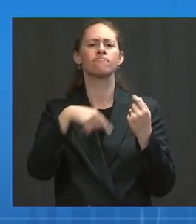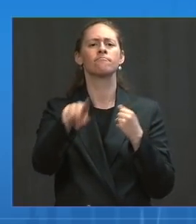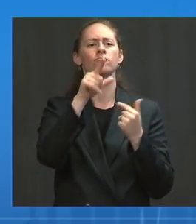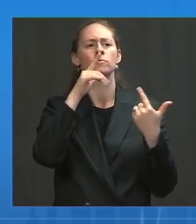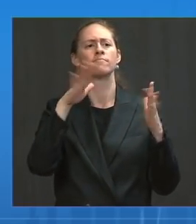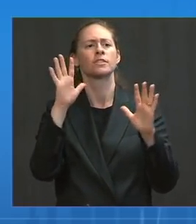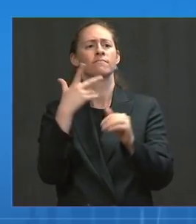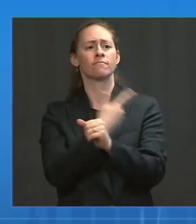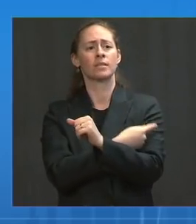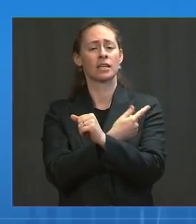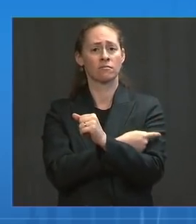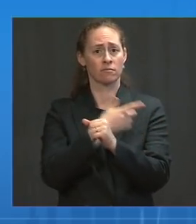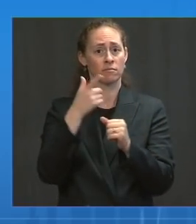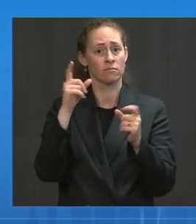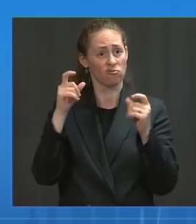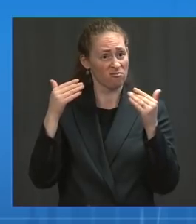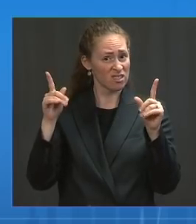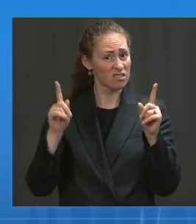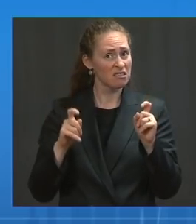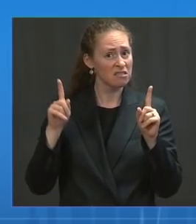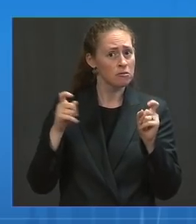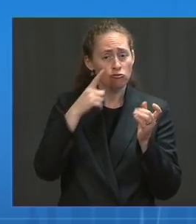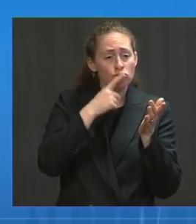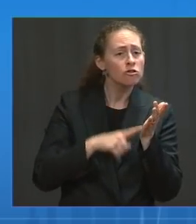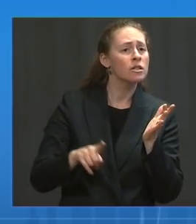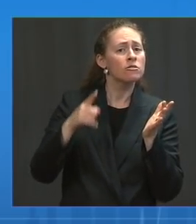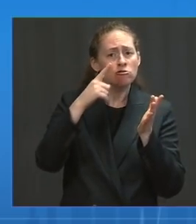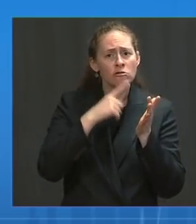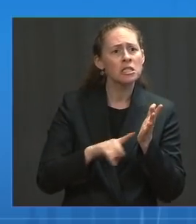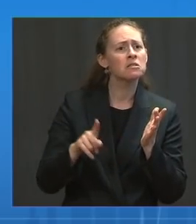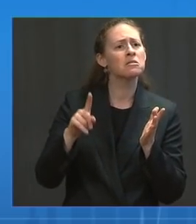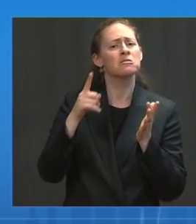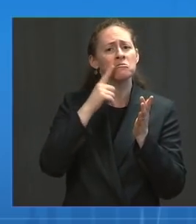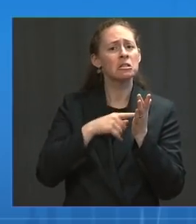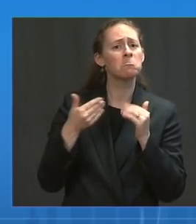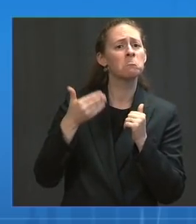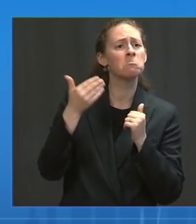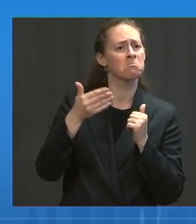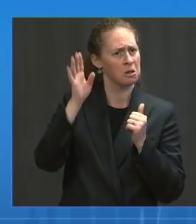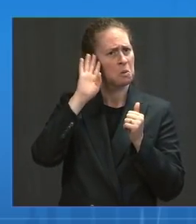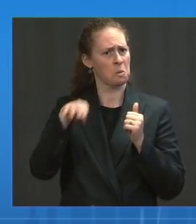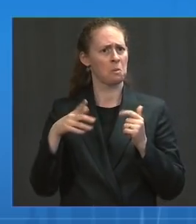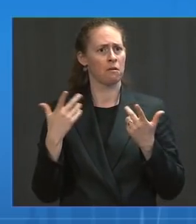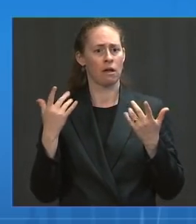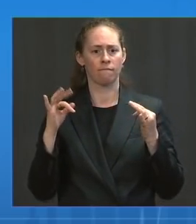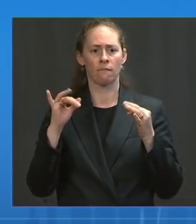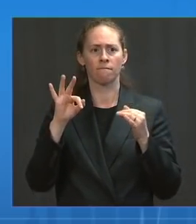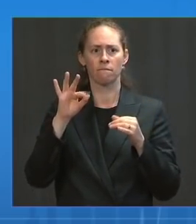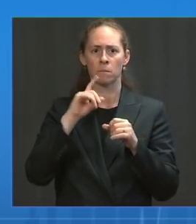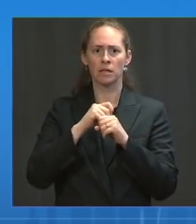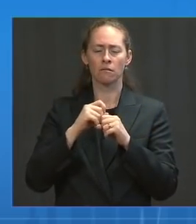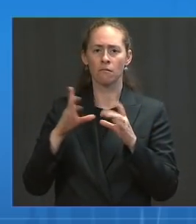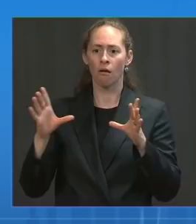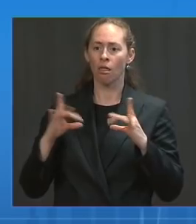on a regular basis to know if they are a breakthrough case, if they're carrying the delta variant